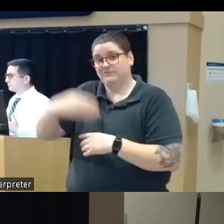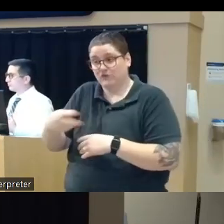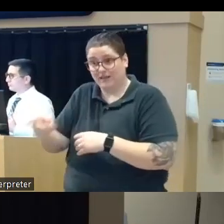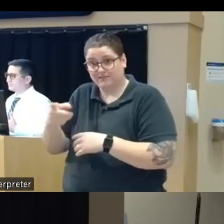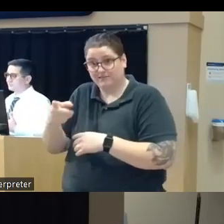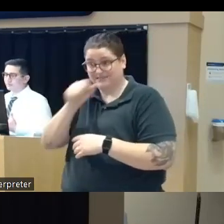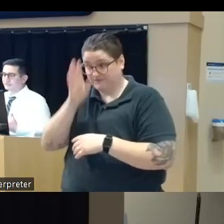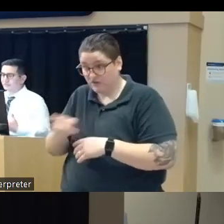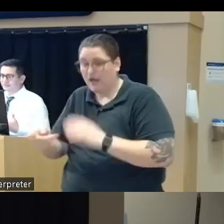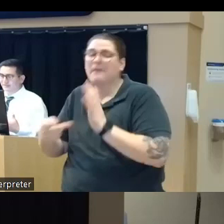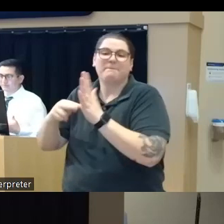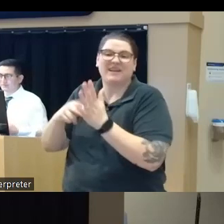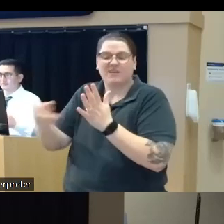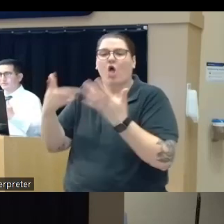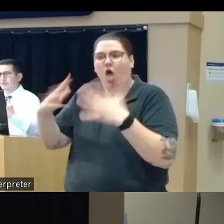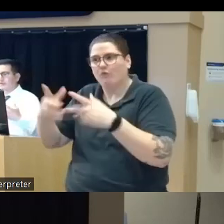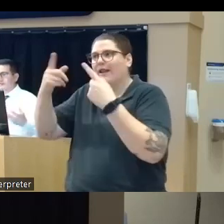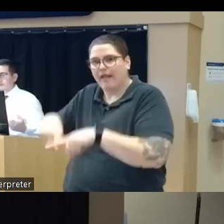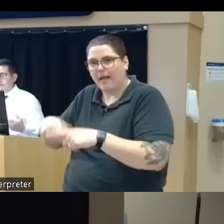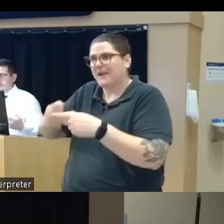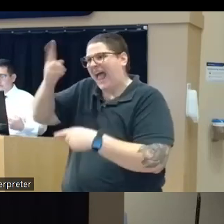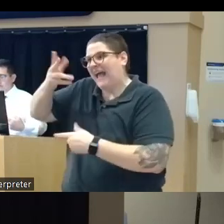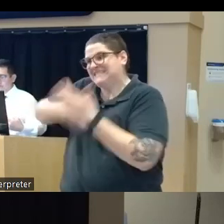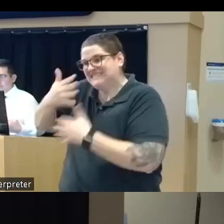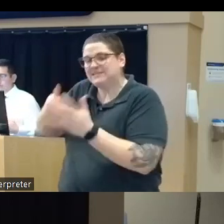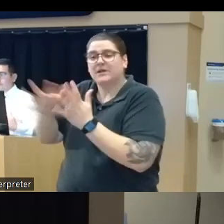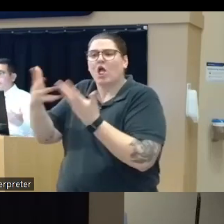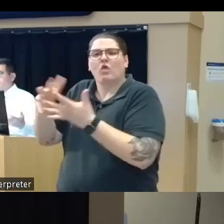this neuronal degeneration that's happening and you get decreased vascular function so